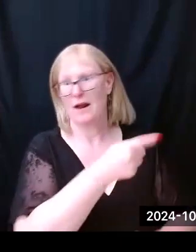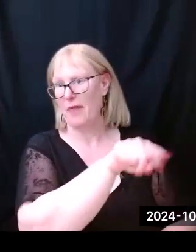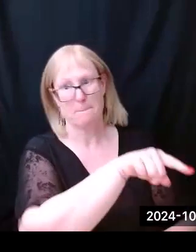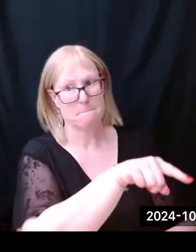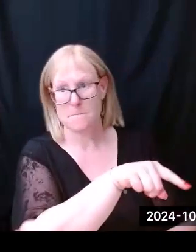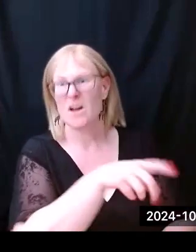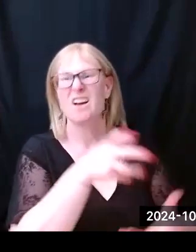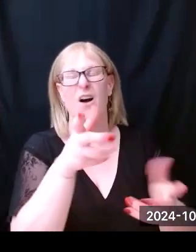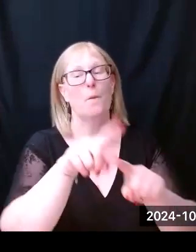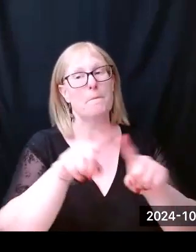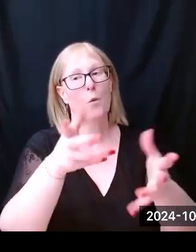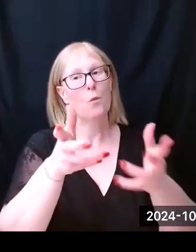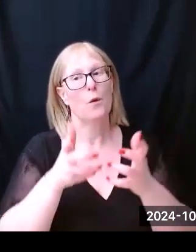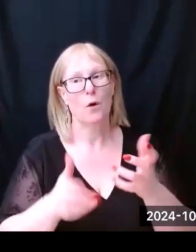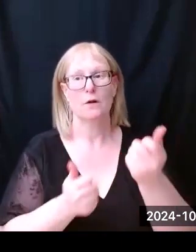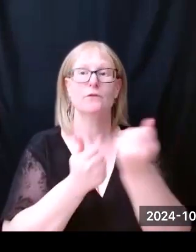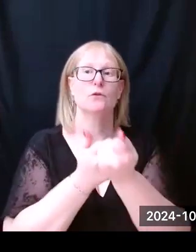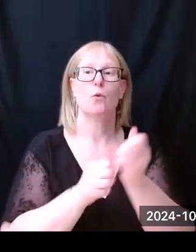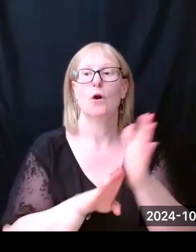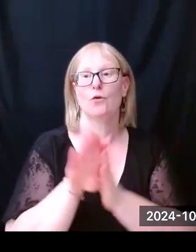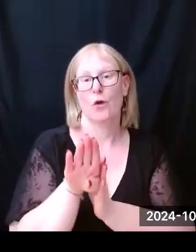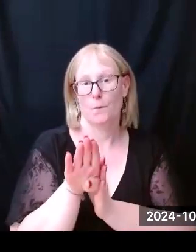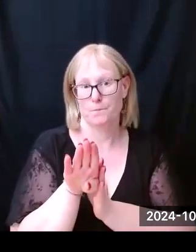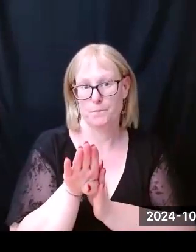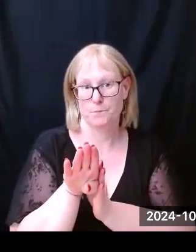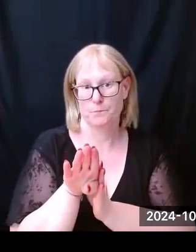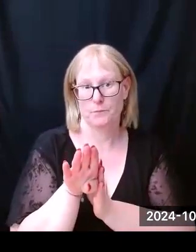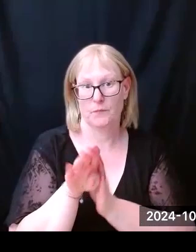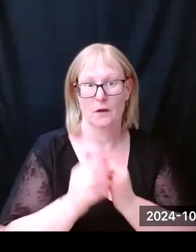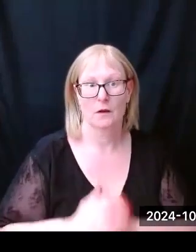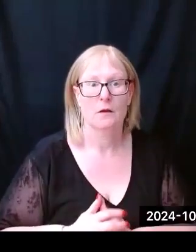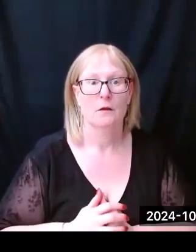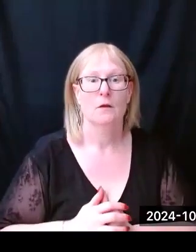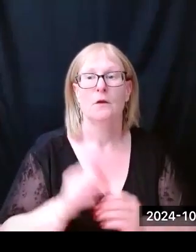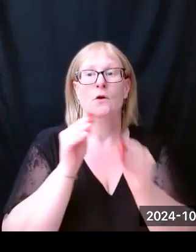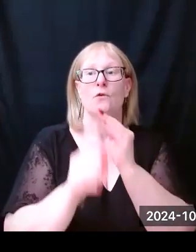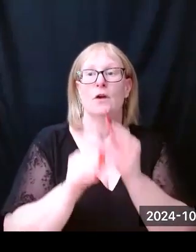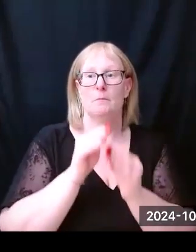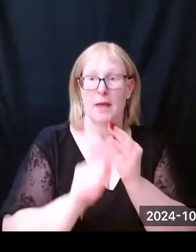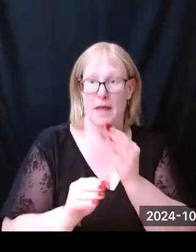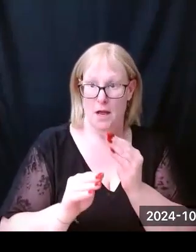help them grow. So repair needs two things, rest and recovery. Rest is time.